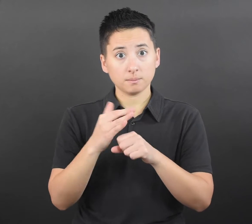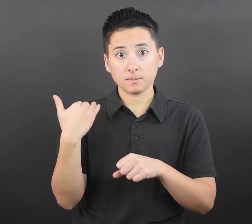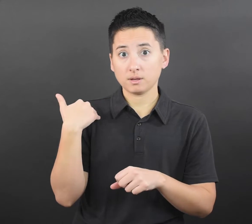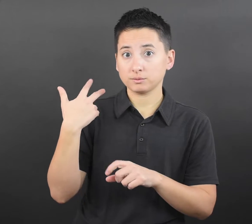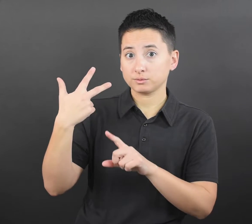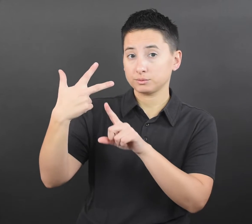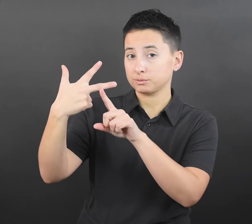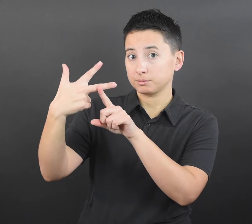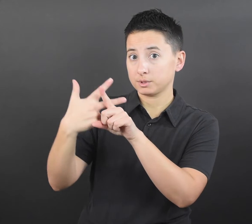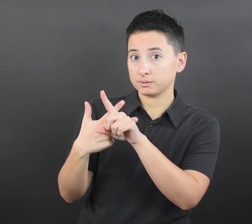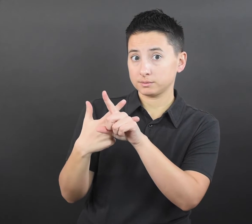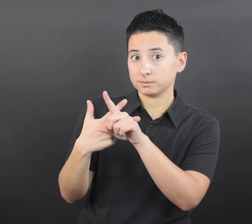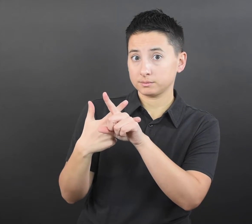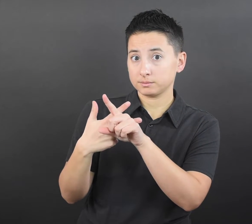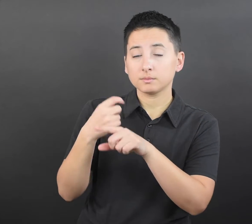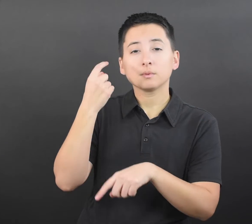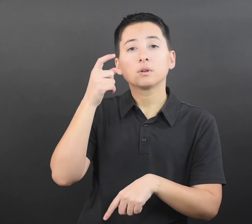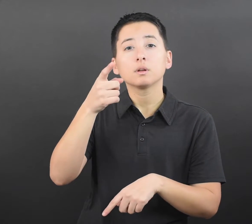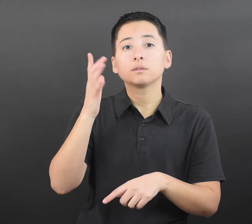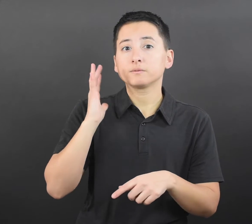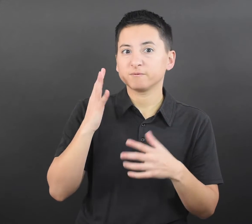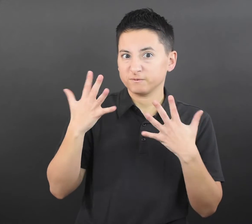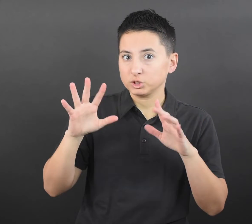You had COVID-19 in the past three months